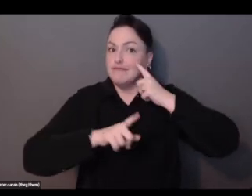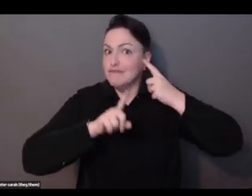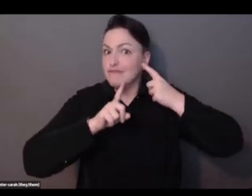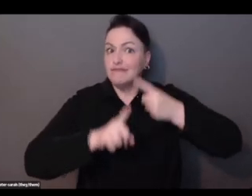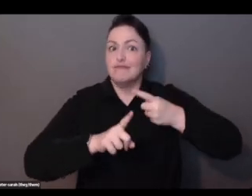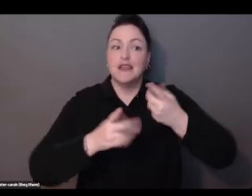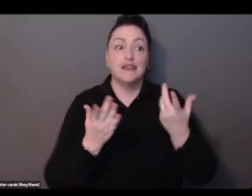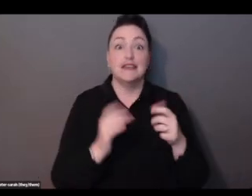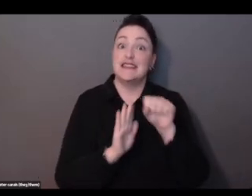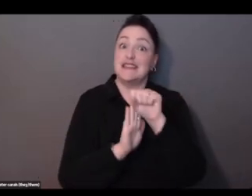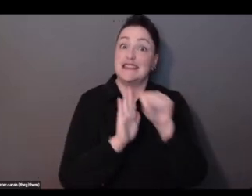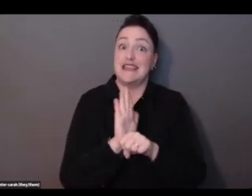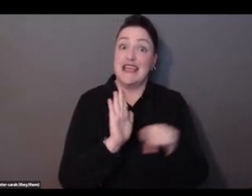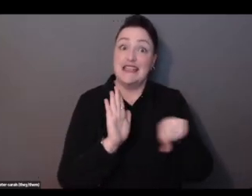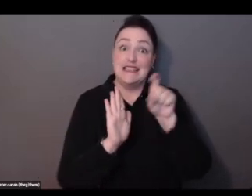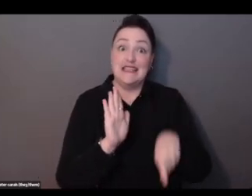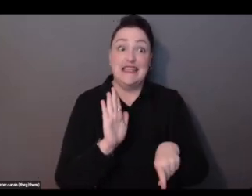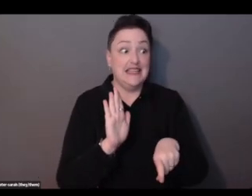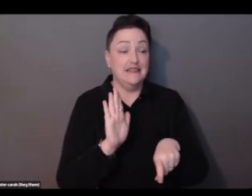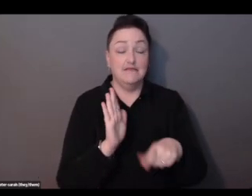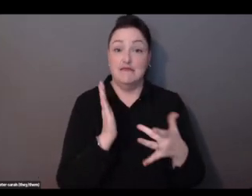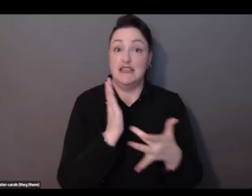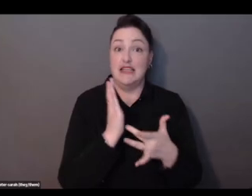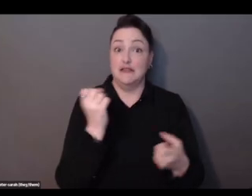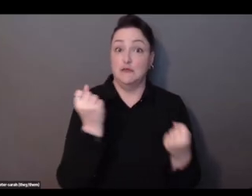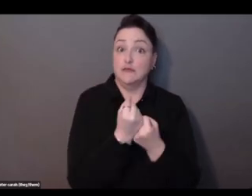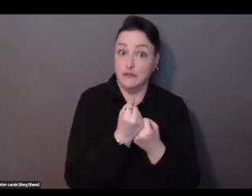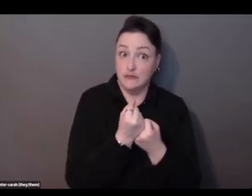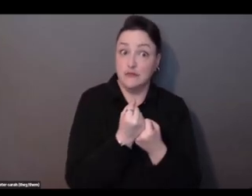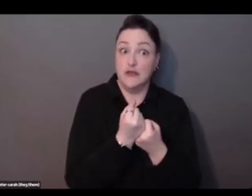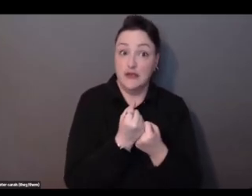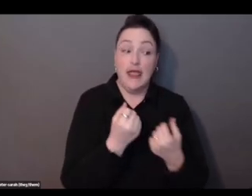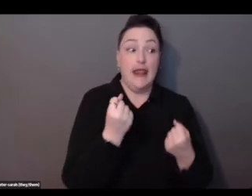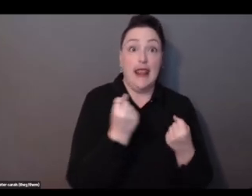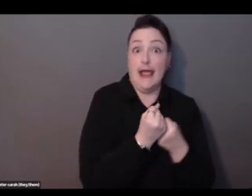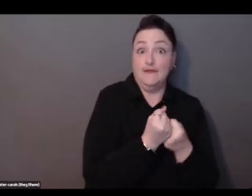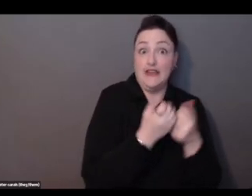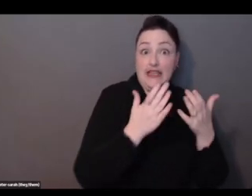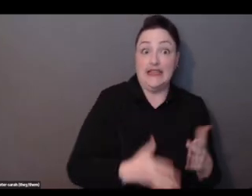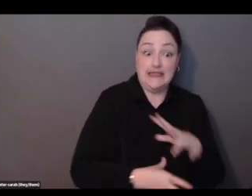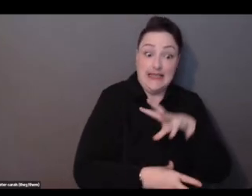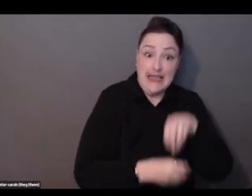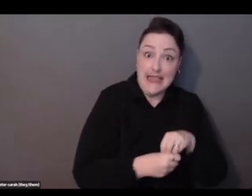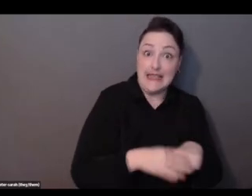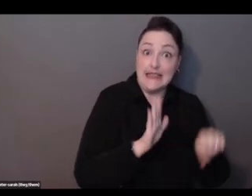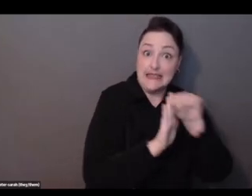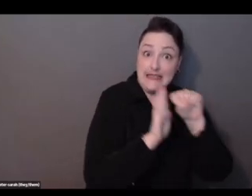and then advocates at the state level need to be applying pressure from the ground up, holding their states accountable